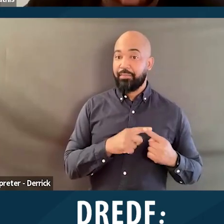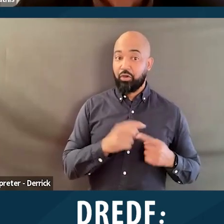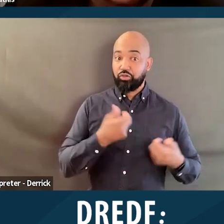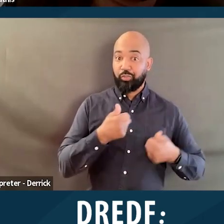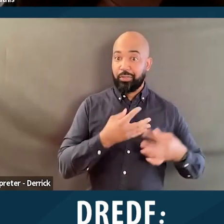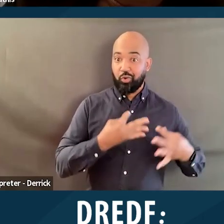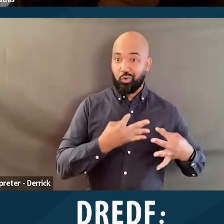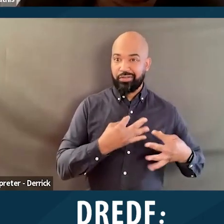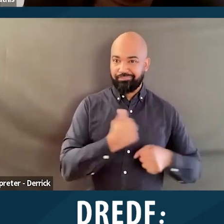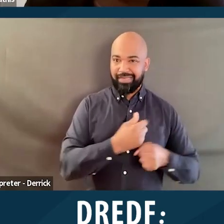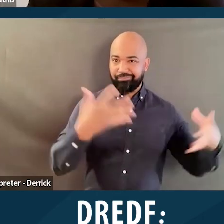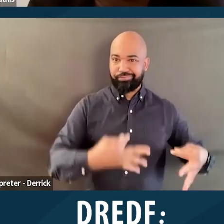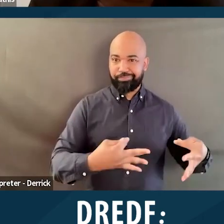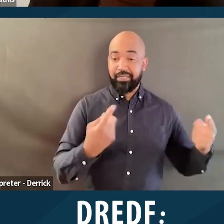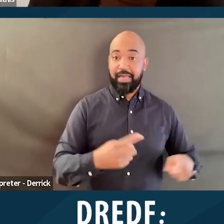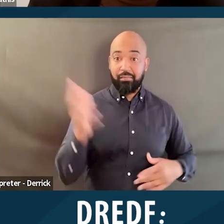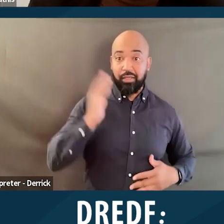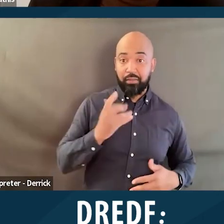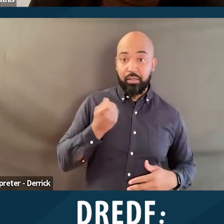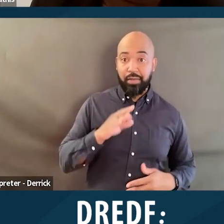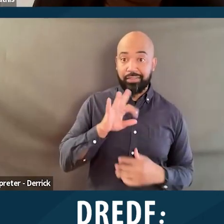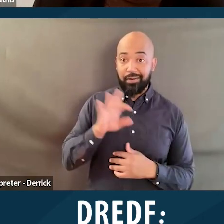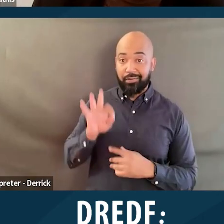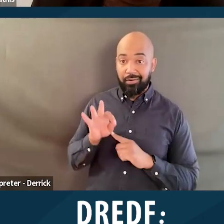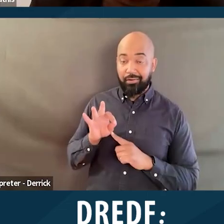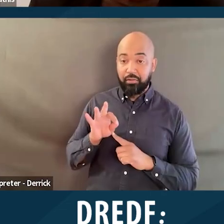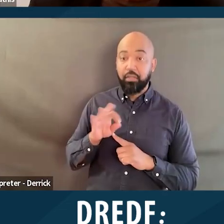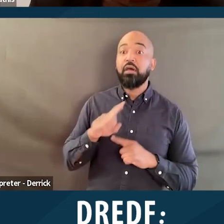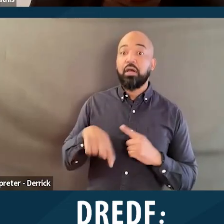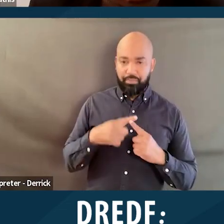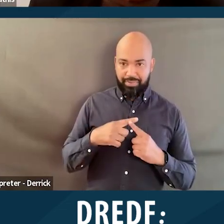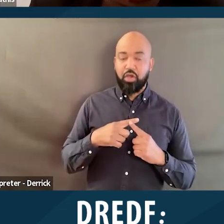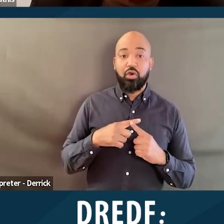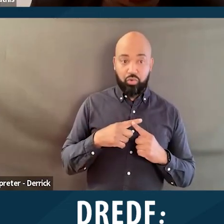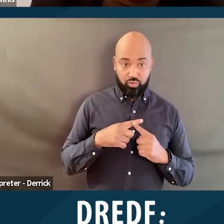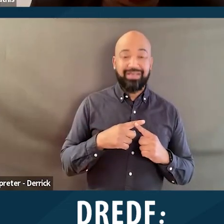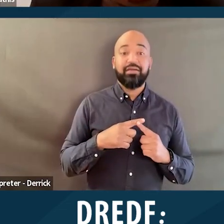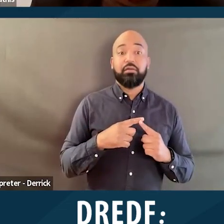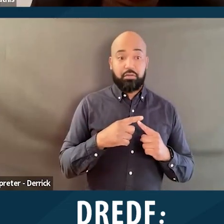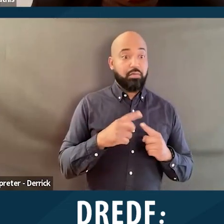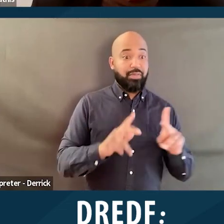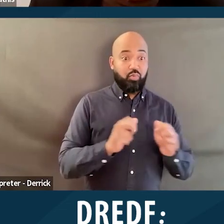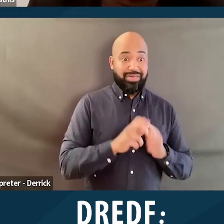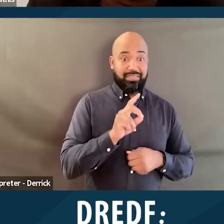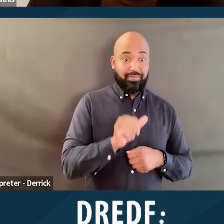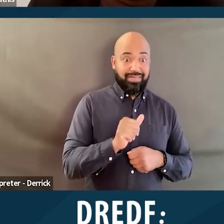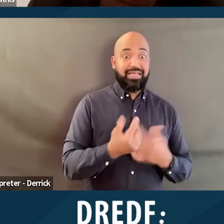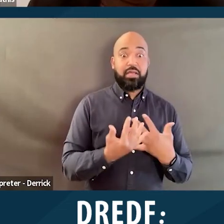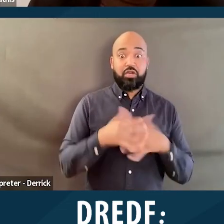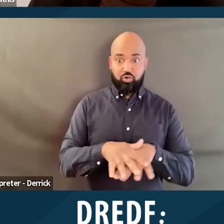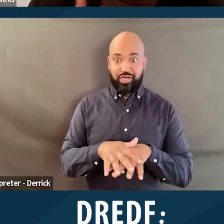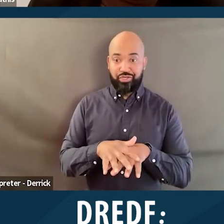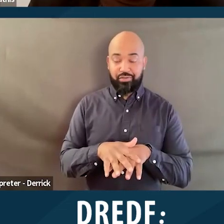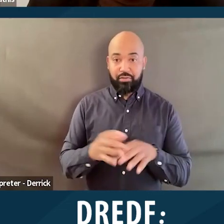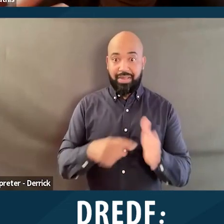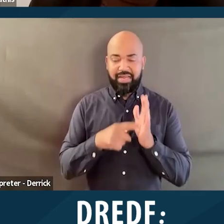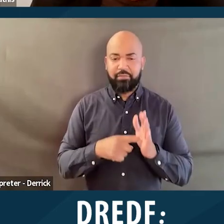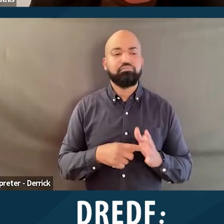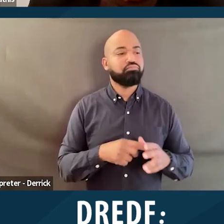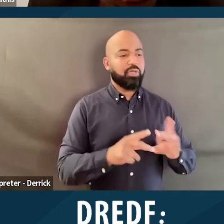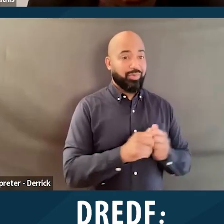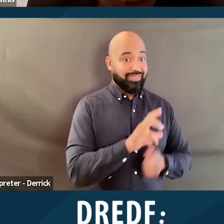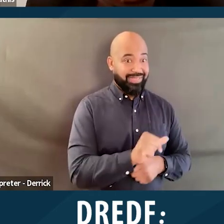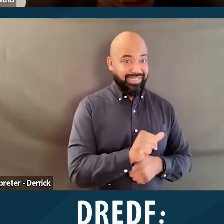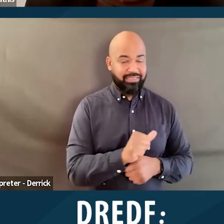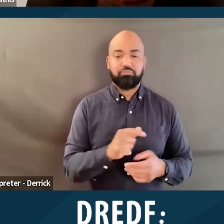about how Olmstead was a decision of the Supreme Court, from 1999 about the integration mandate,